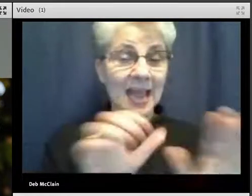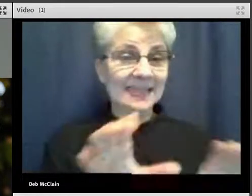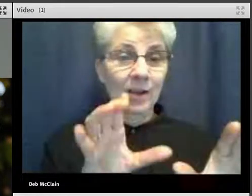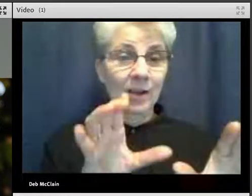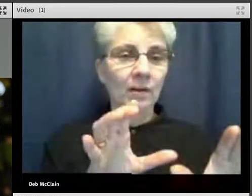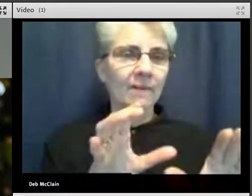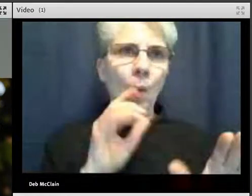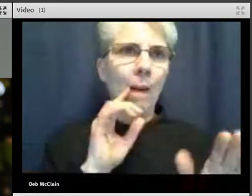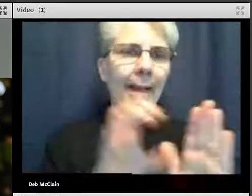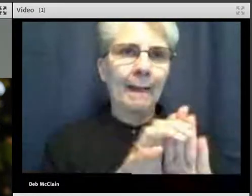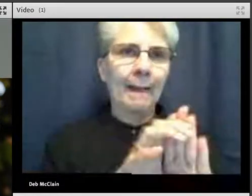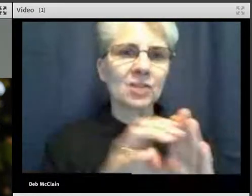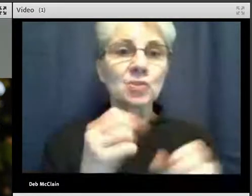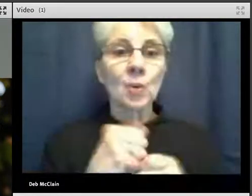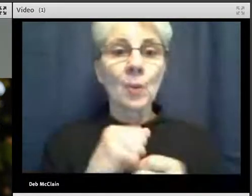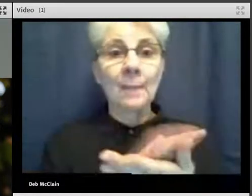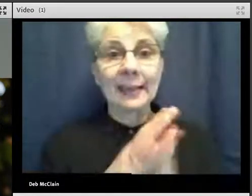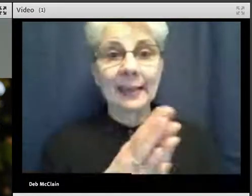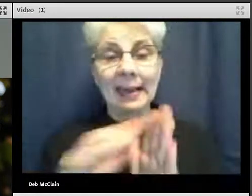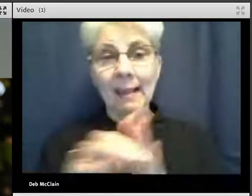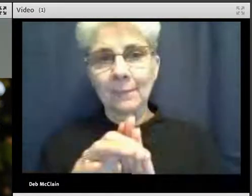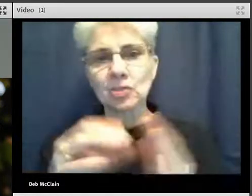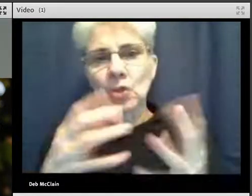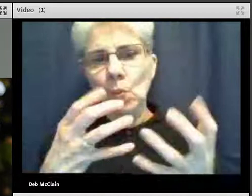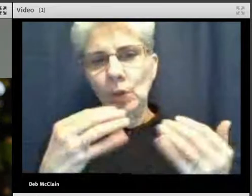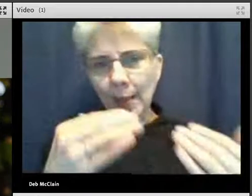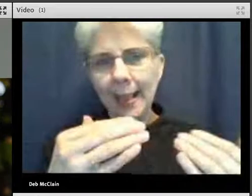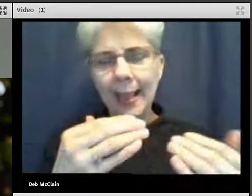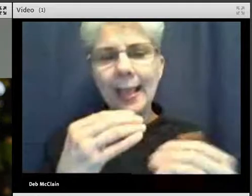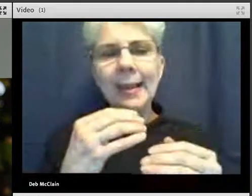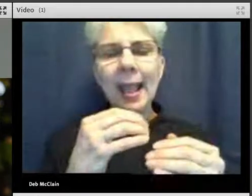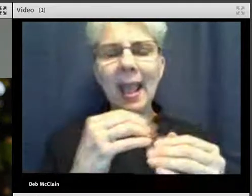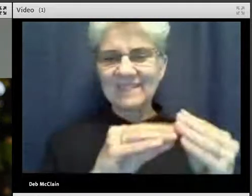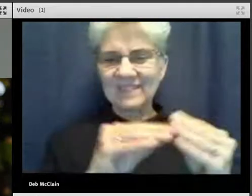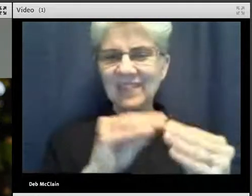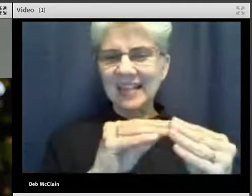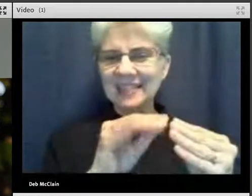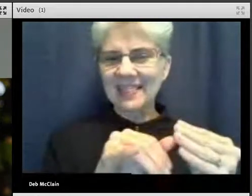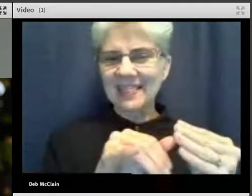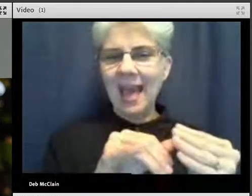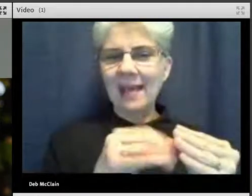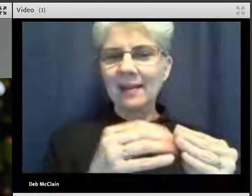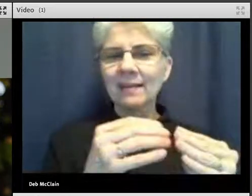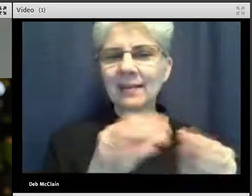that was not a decorative -- it wasn't an image, and make it an image. So you'll want to go ahead and fix --